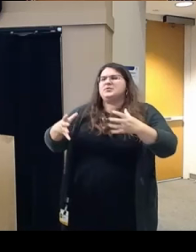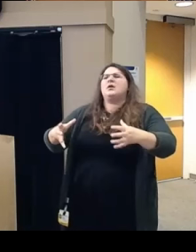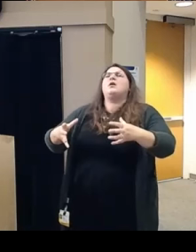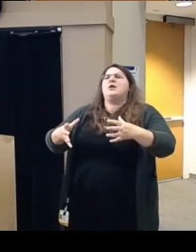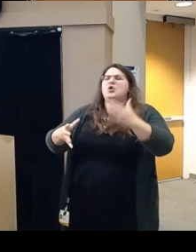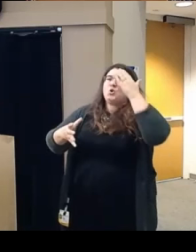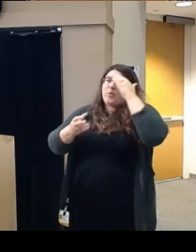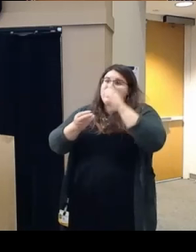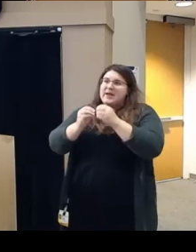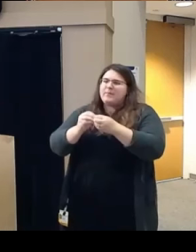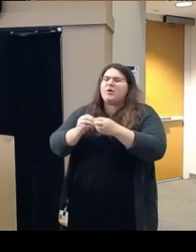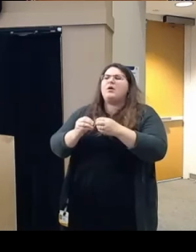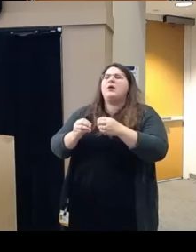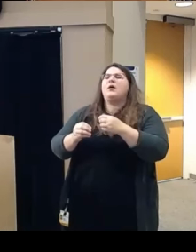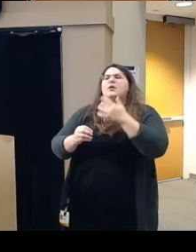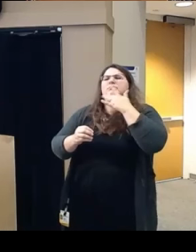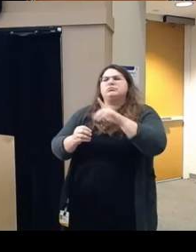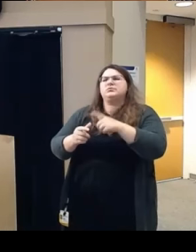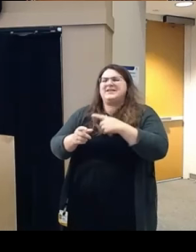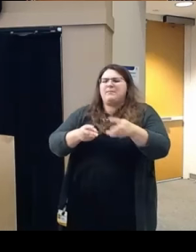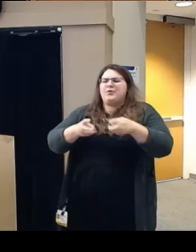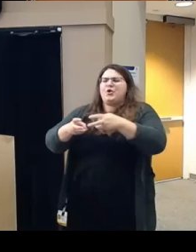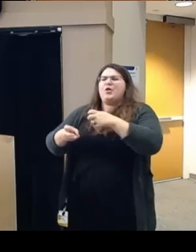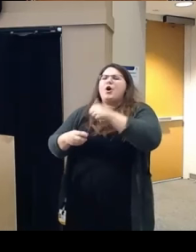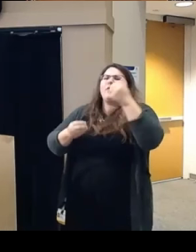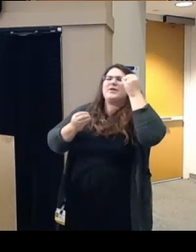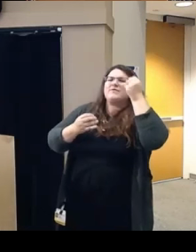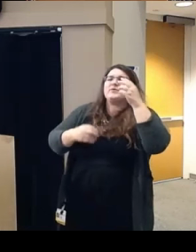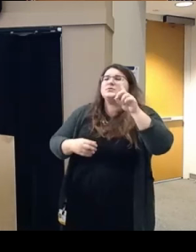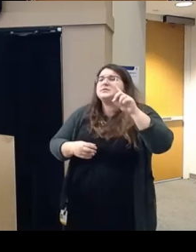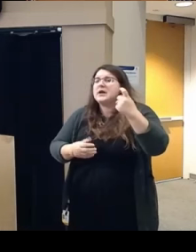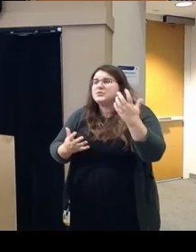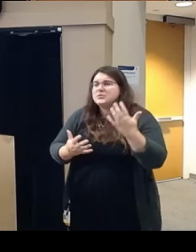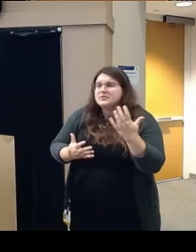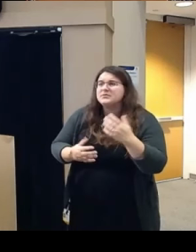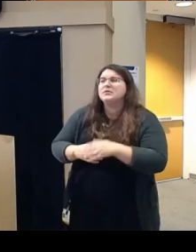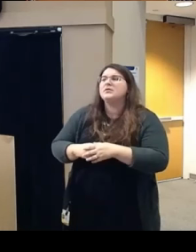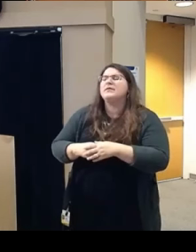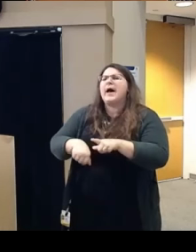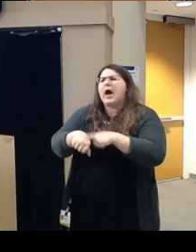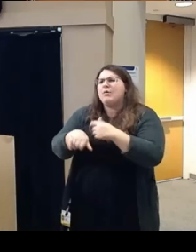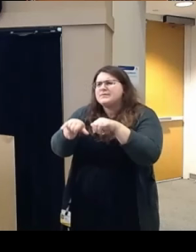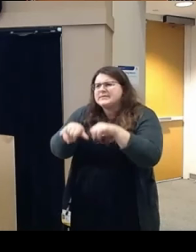quicker like diagnosis length of stay um other all that other information um that I know a lot